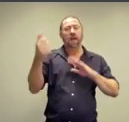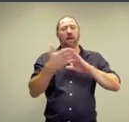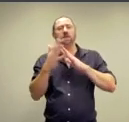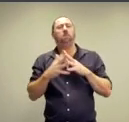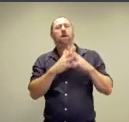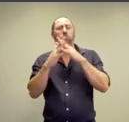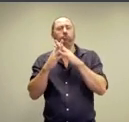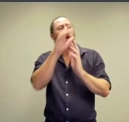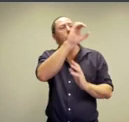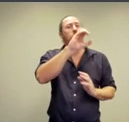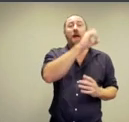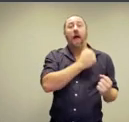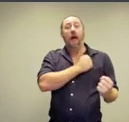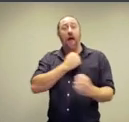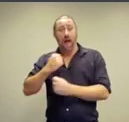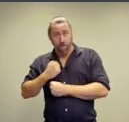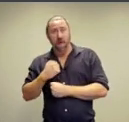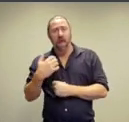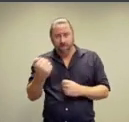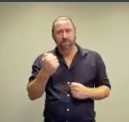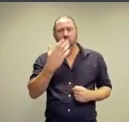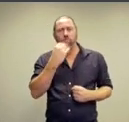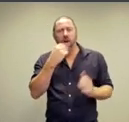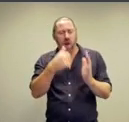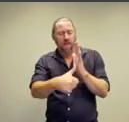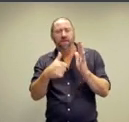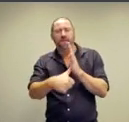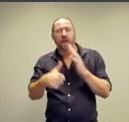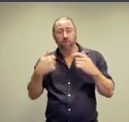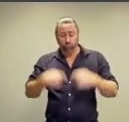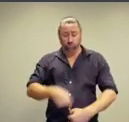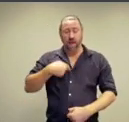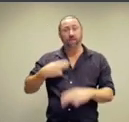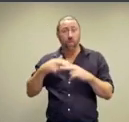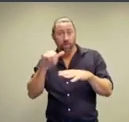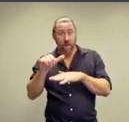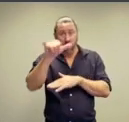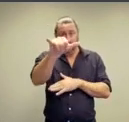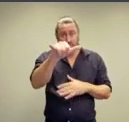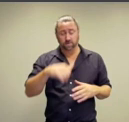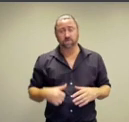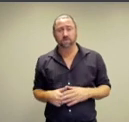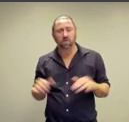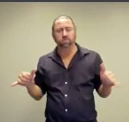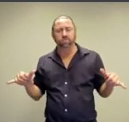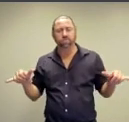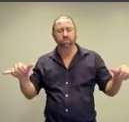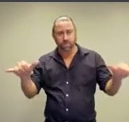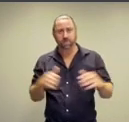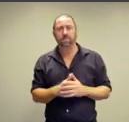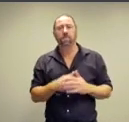of the American and sometimes European military wore brown leather flight jackets. One of the first